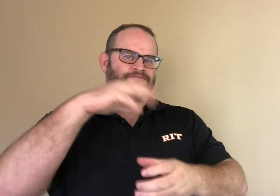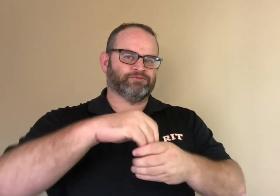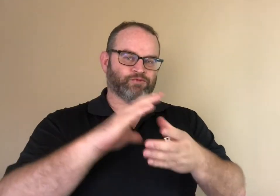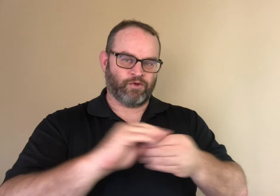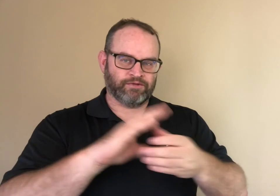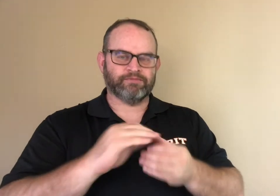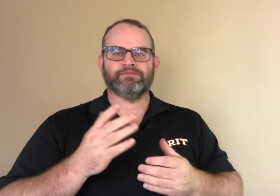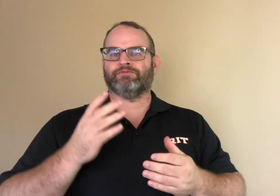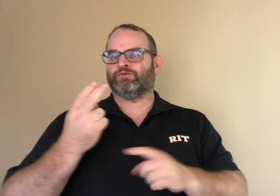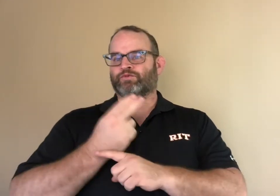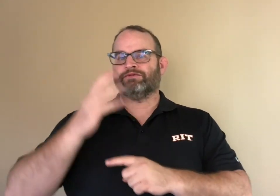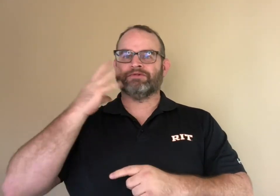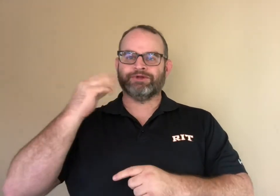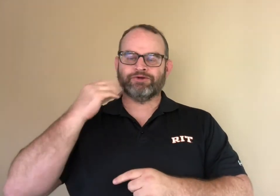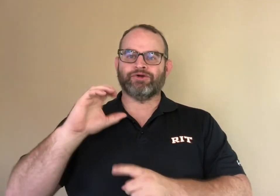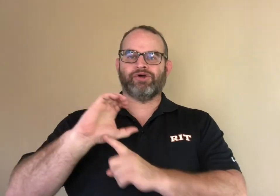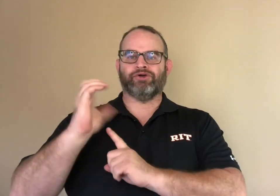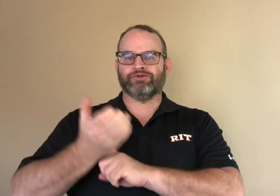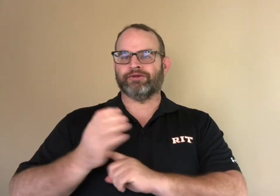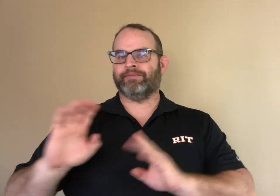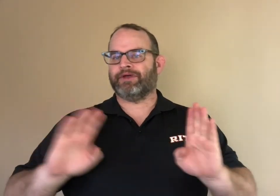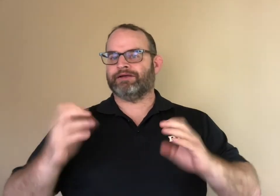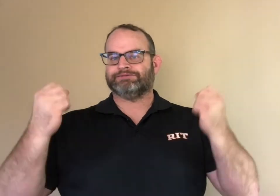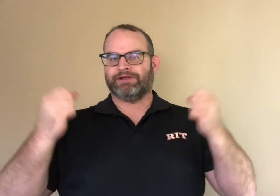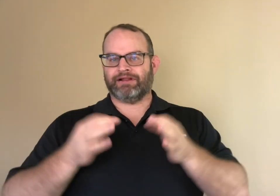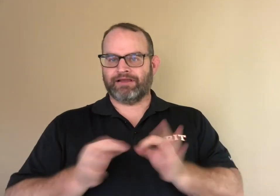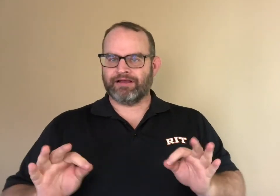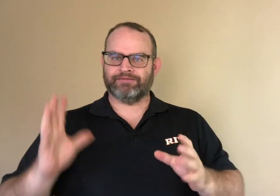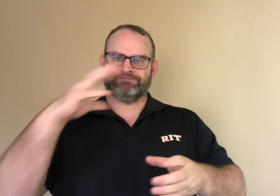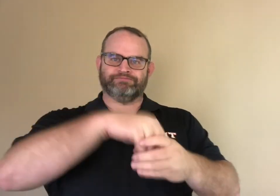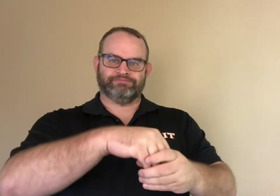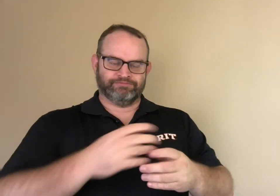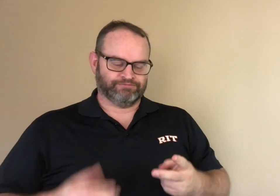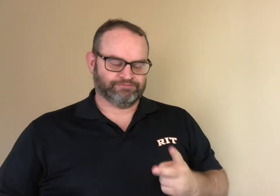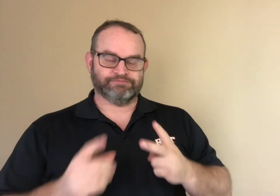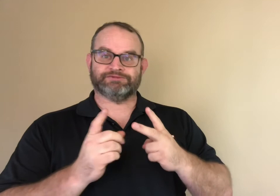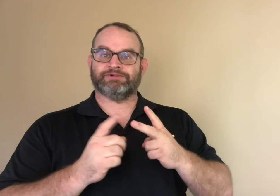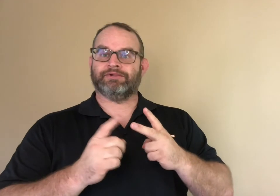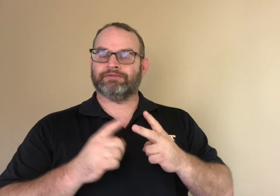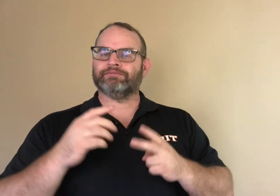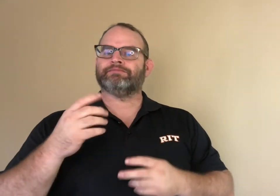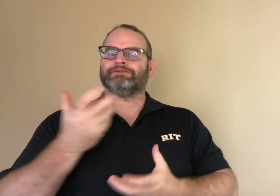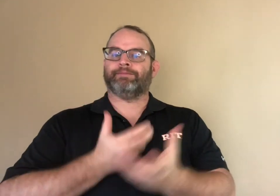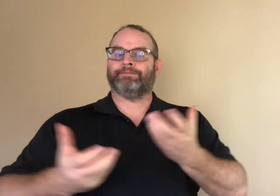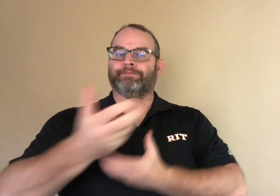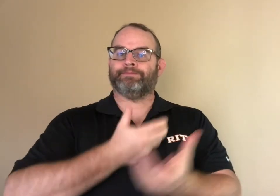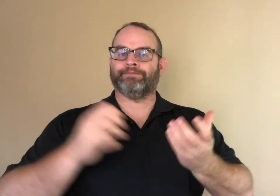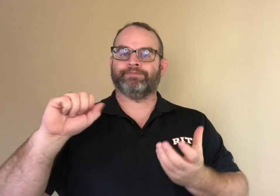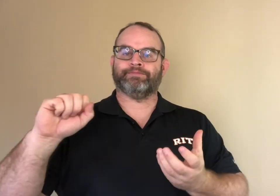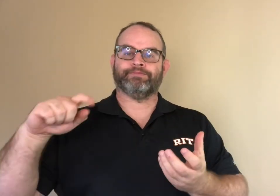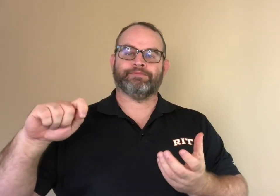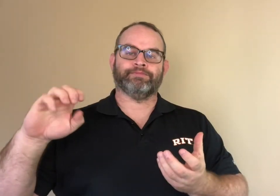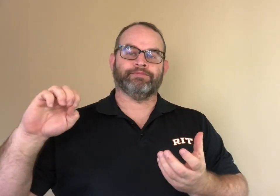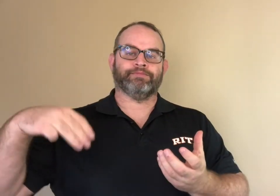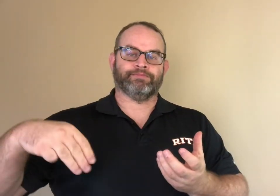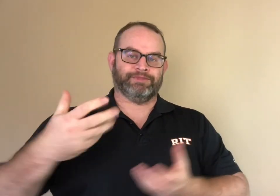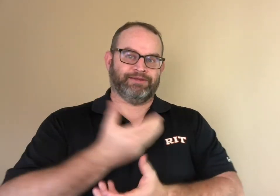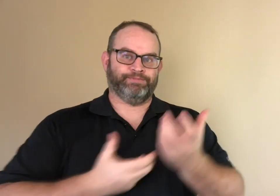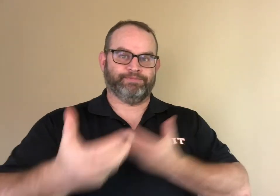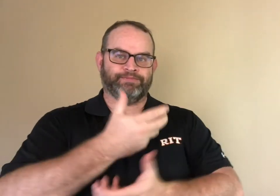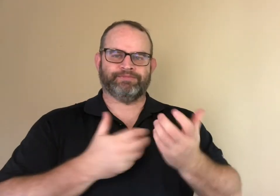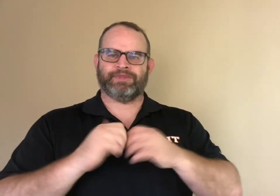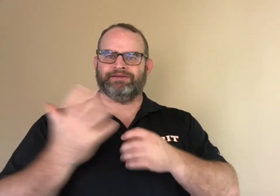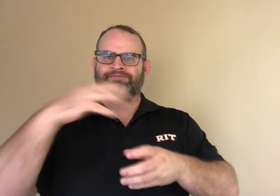We also need more stories involving STEM concepts to promote deaf children's interest and discourse in STEM.